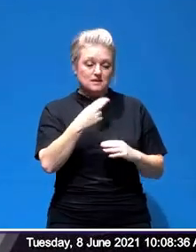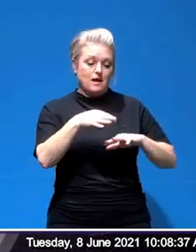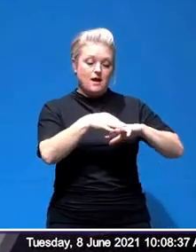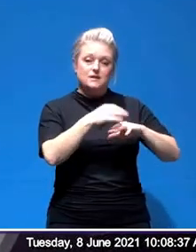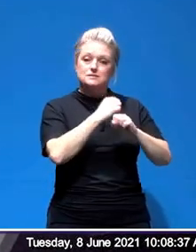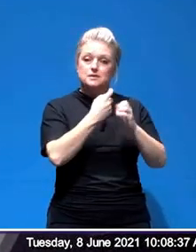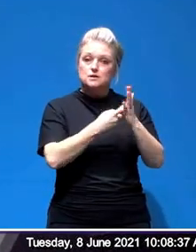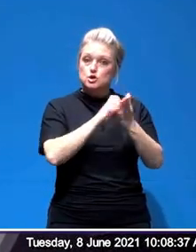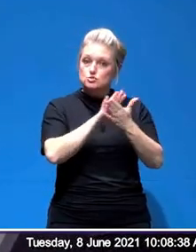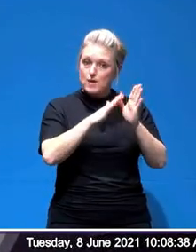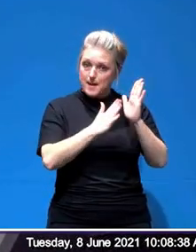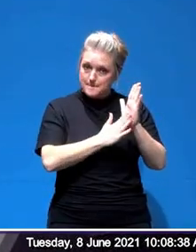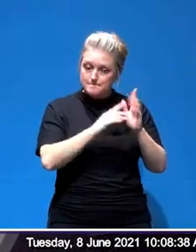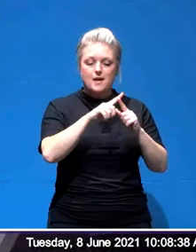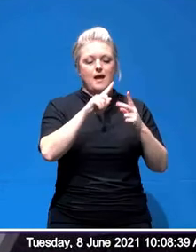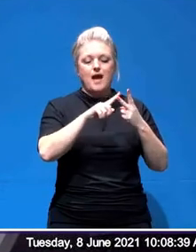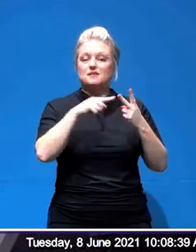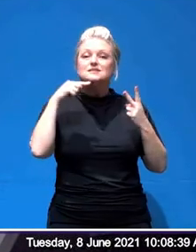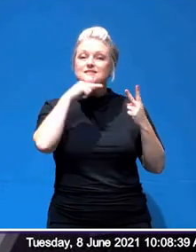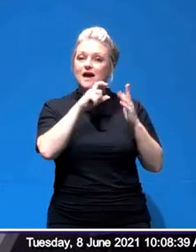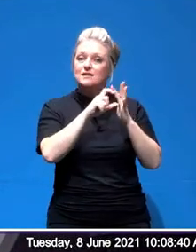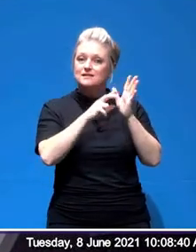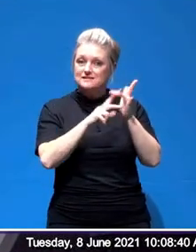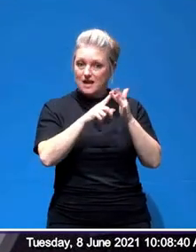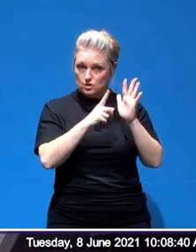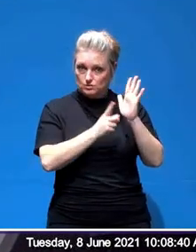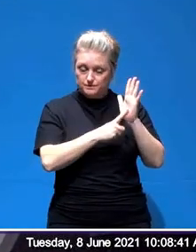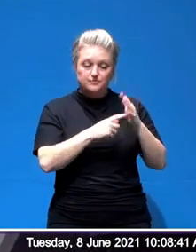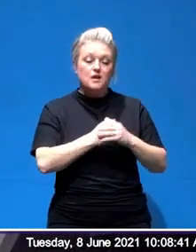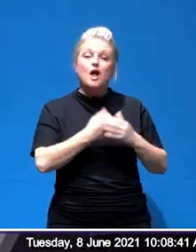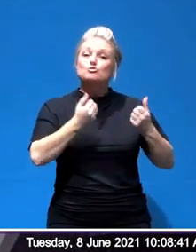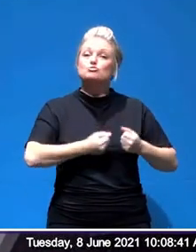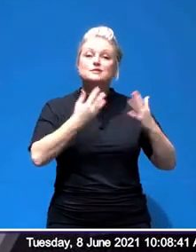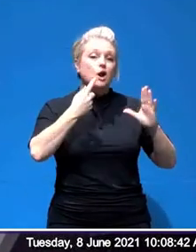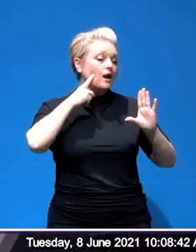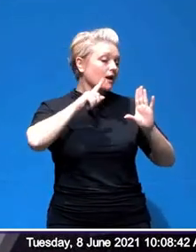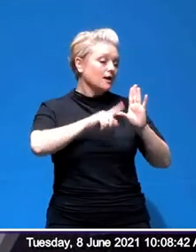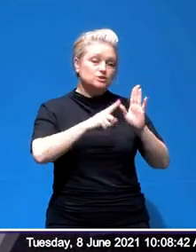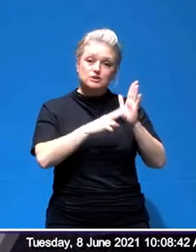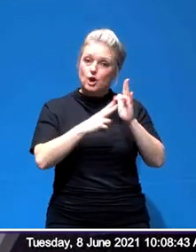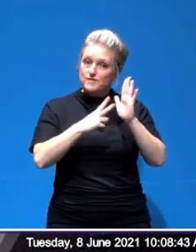I retired in November 2020 after 25 years in a career